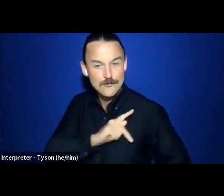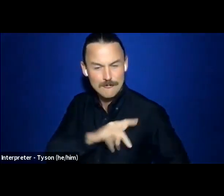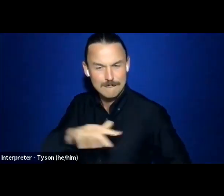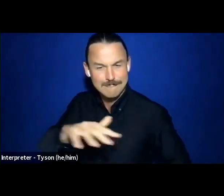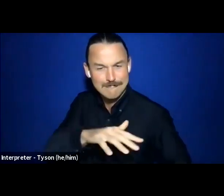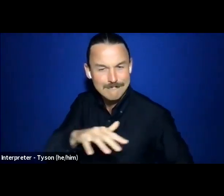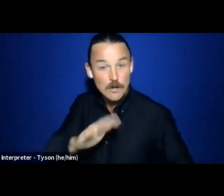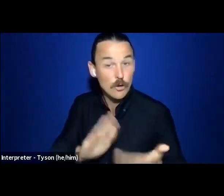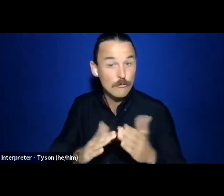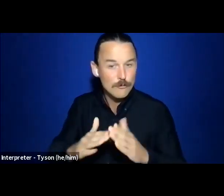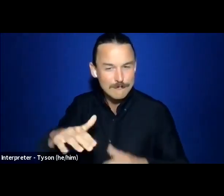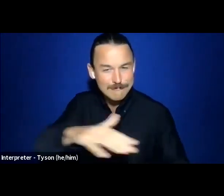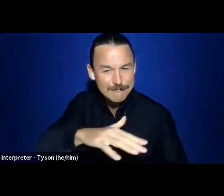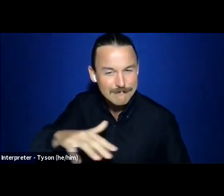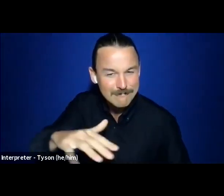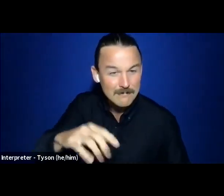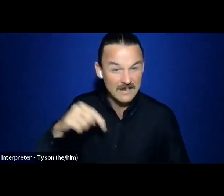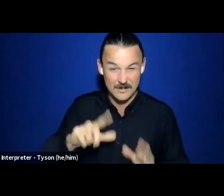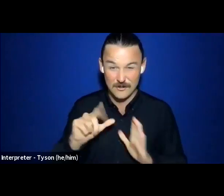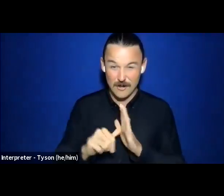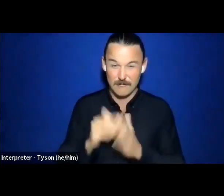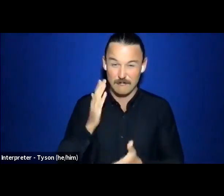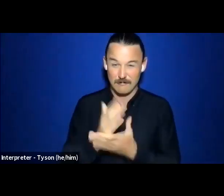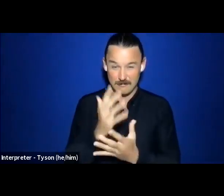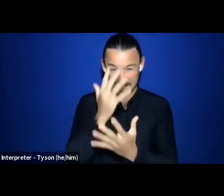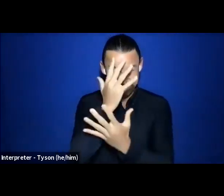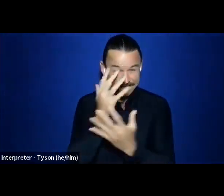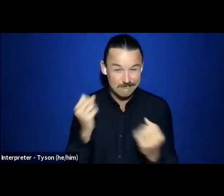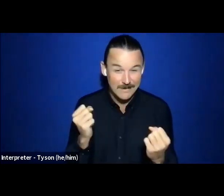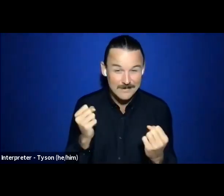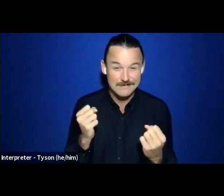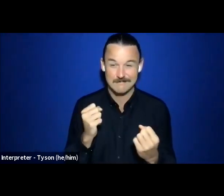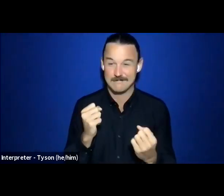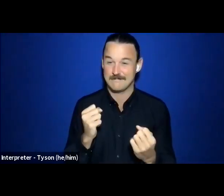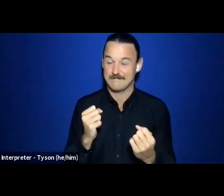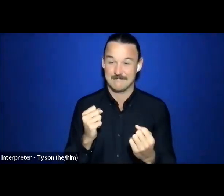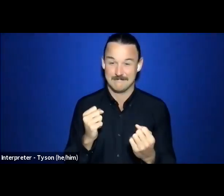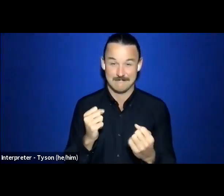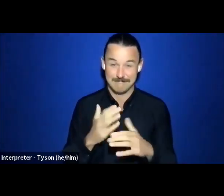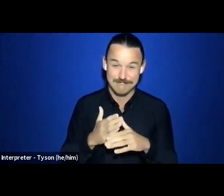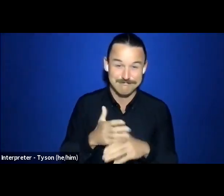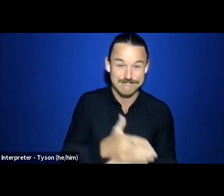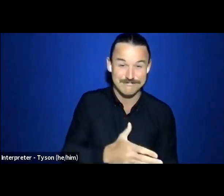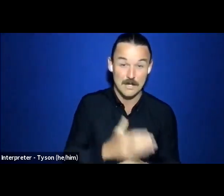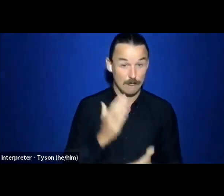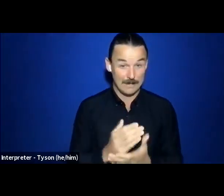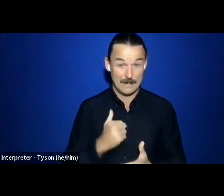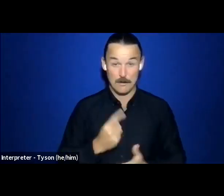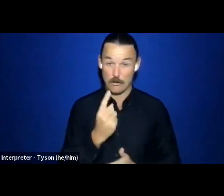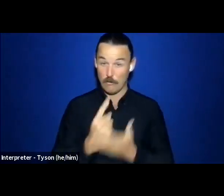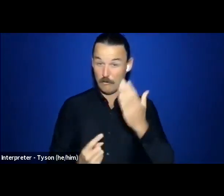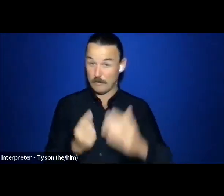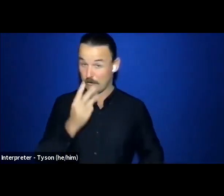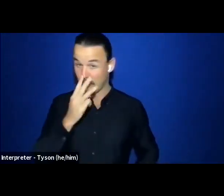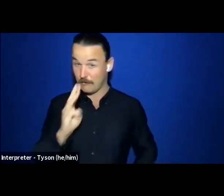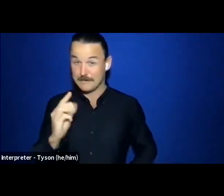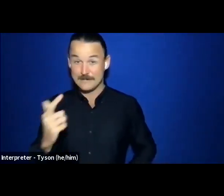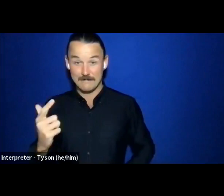Admirable contributions to their professions and communities. They've done it at a time of unprecedented global stress and strain. n and technically only n and technically only seven